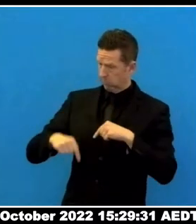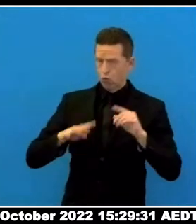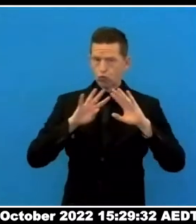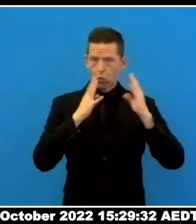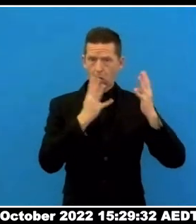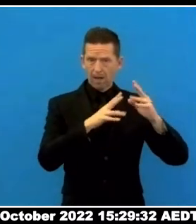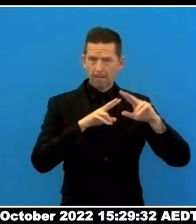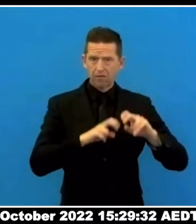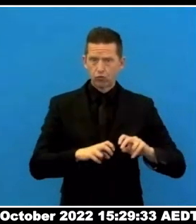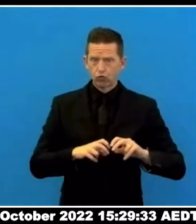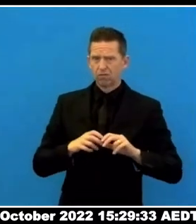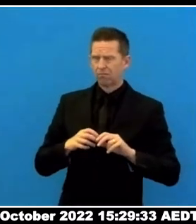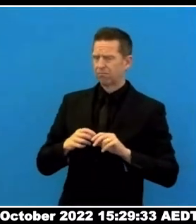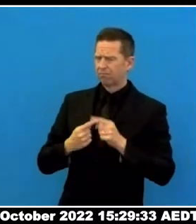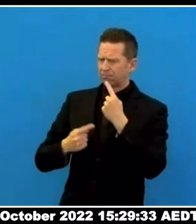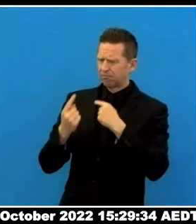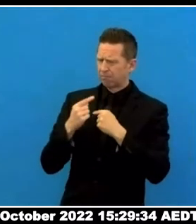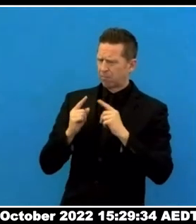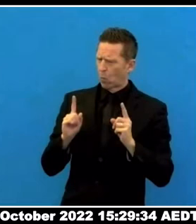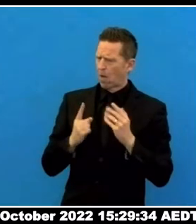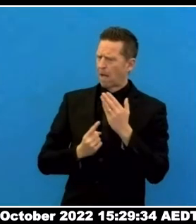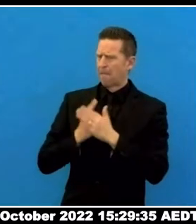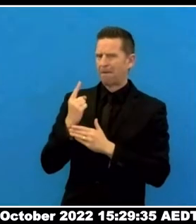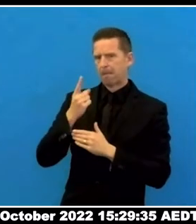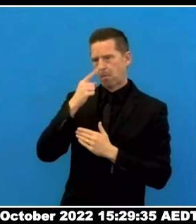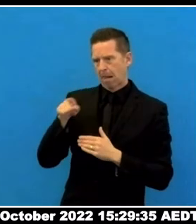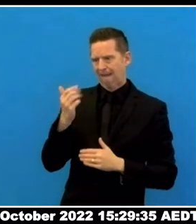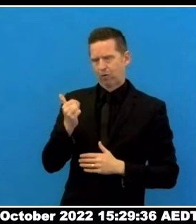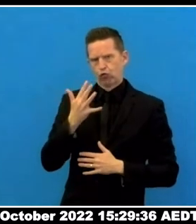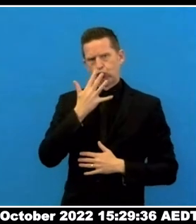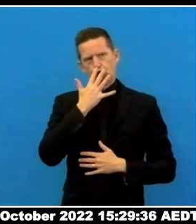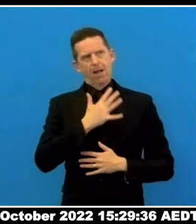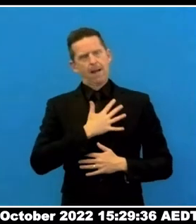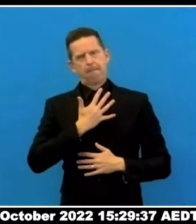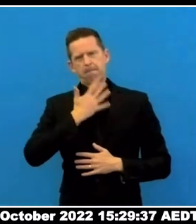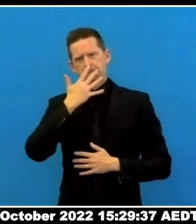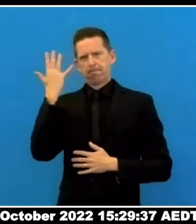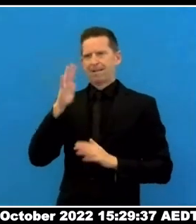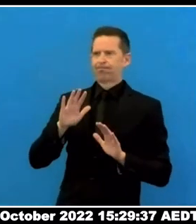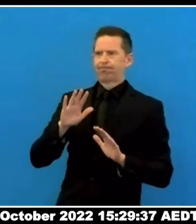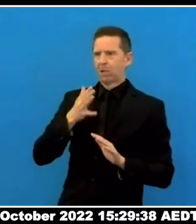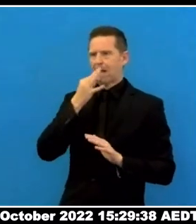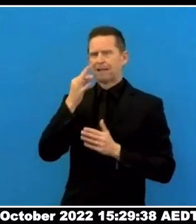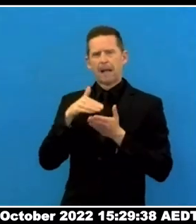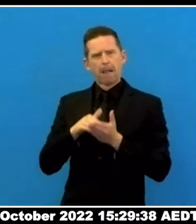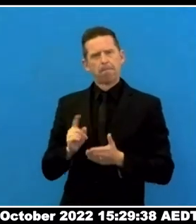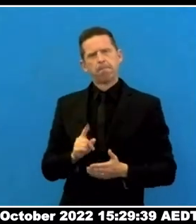about what happens when people have that shame, to be able to ask for help?